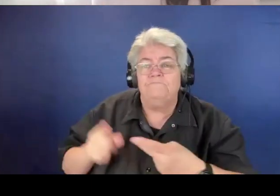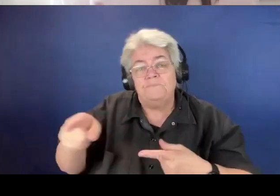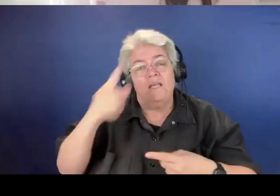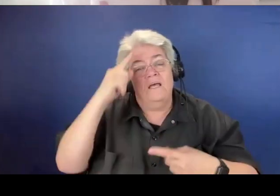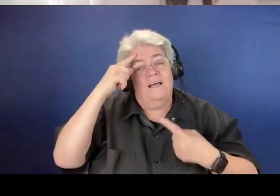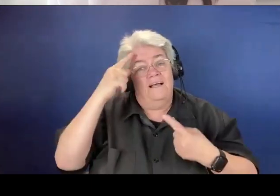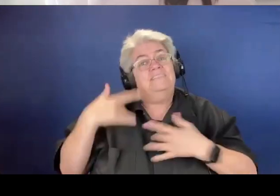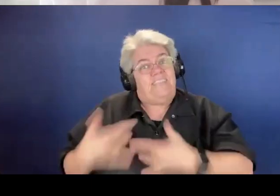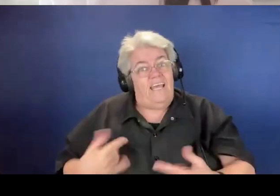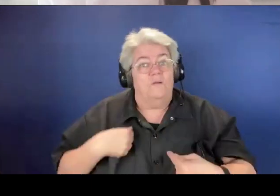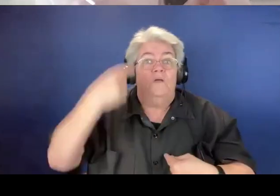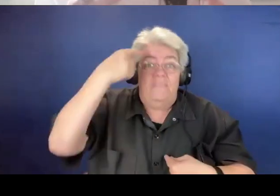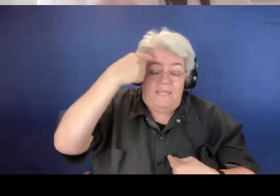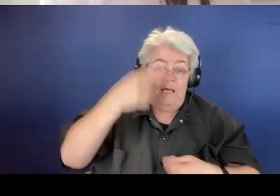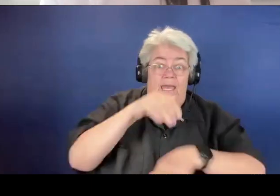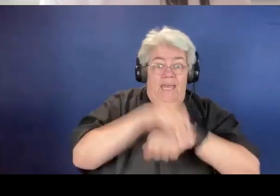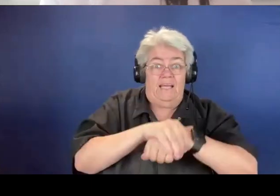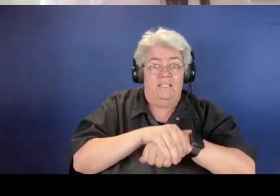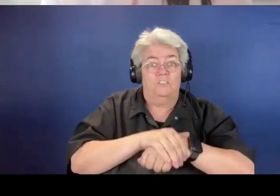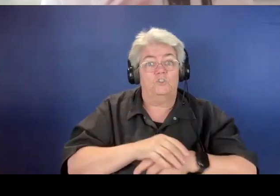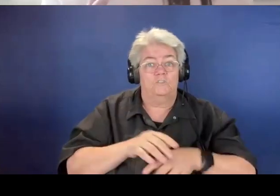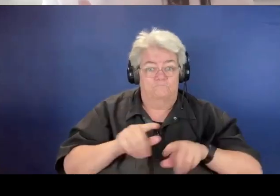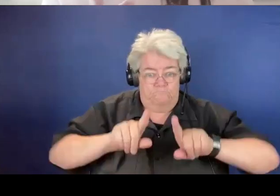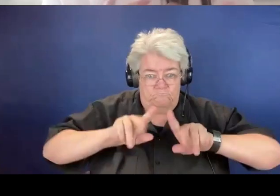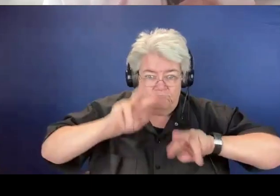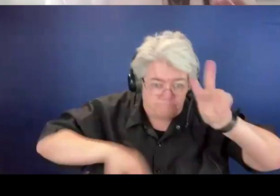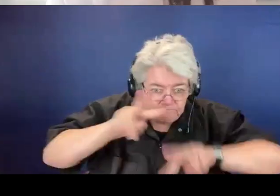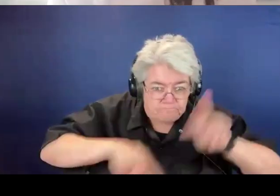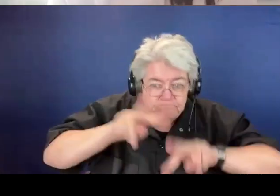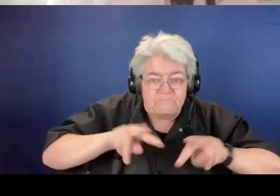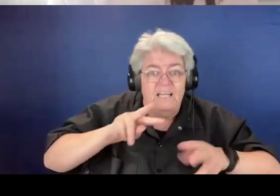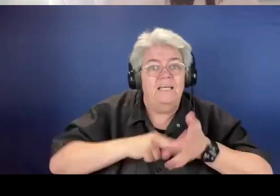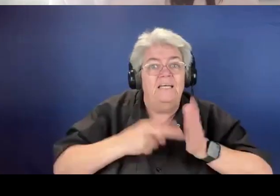English may not sufficiently capture both the strengths and the needs of